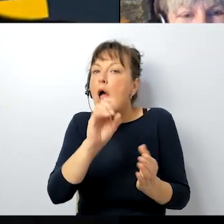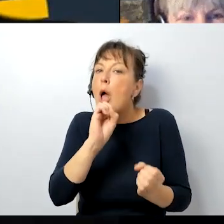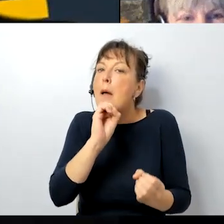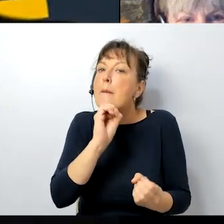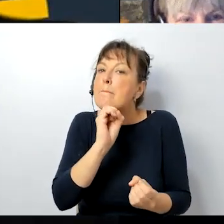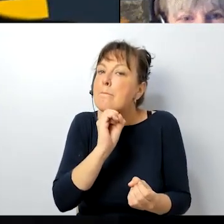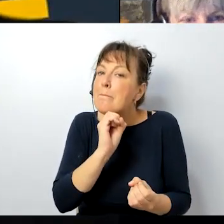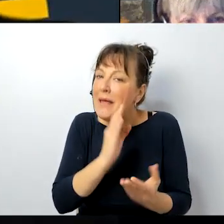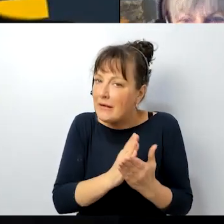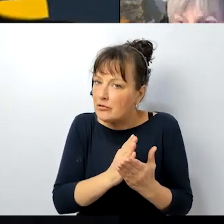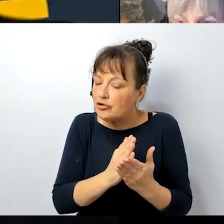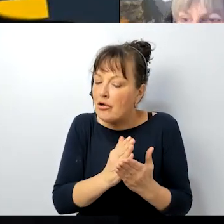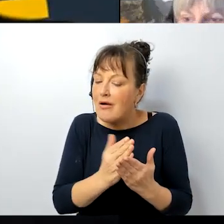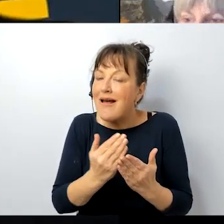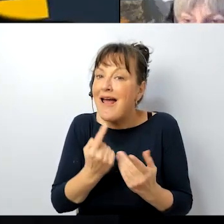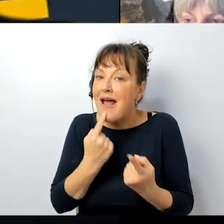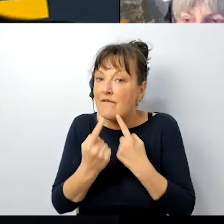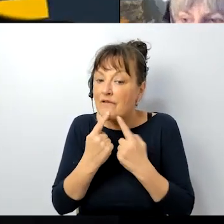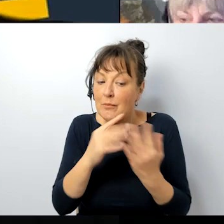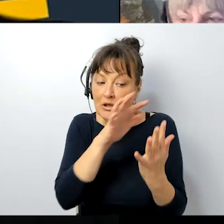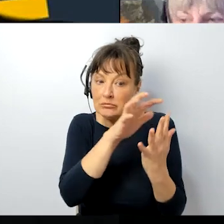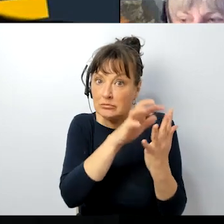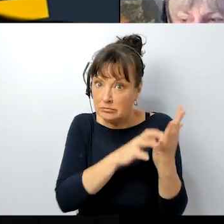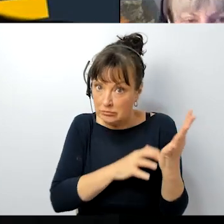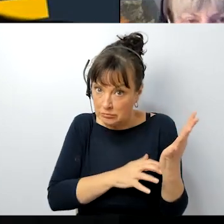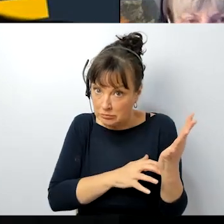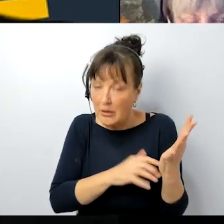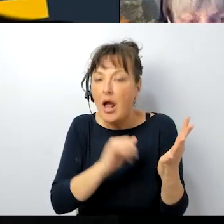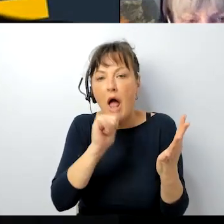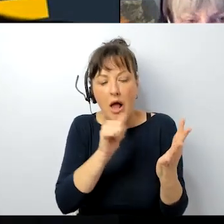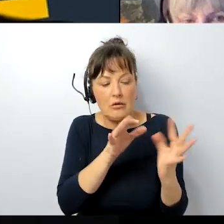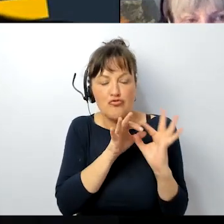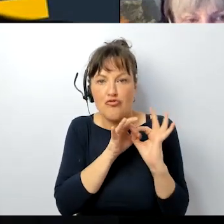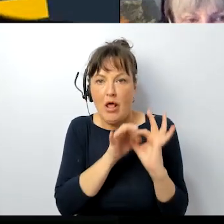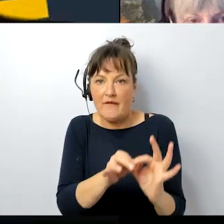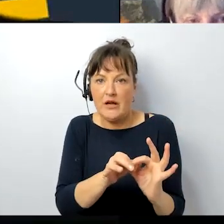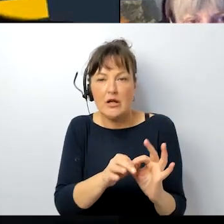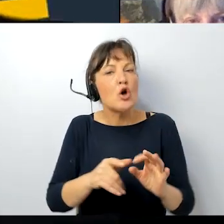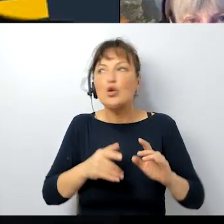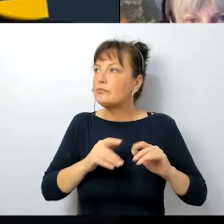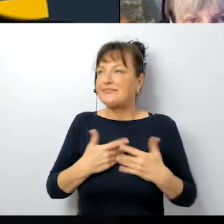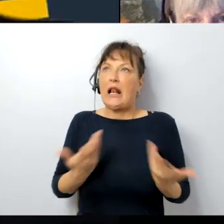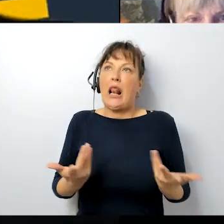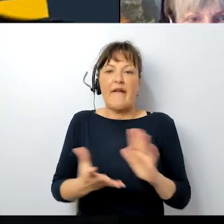towards it, things like this. Making sure you give enough information don't just play lip service, so